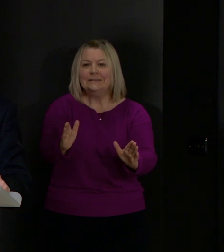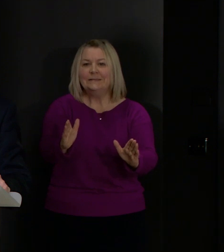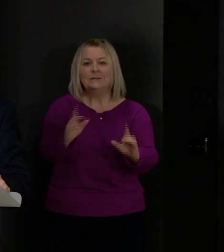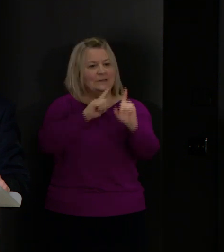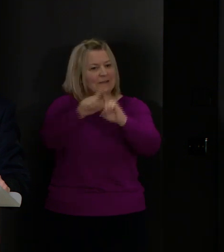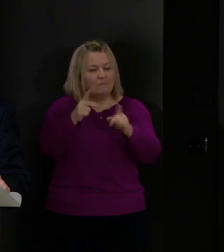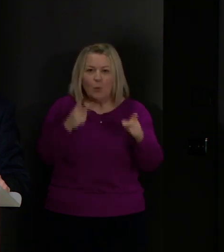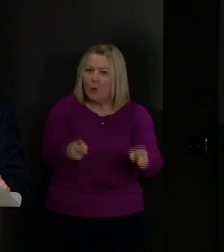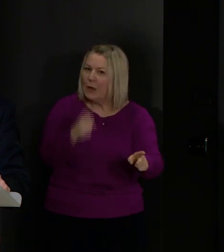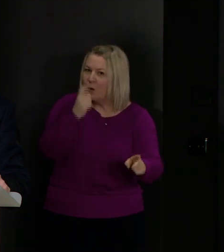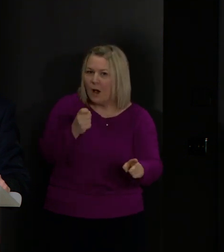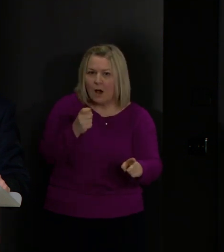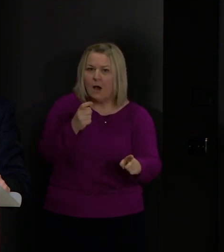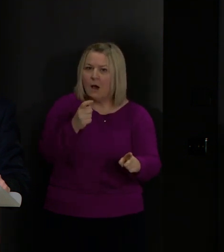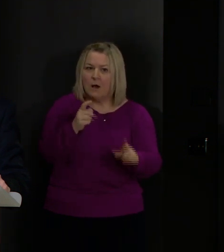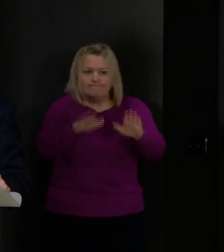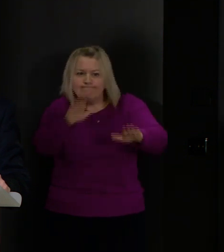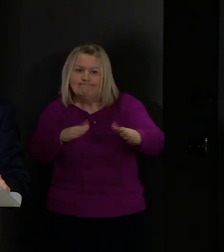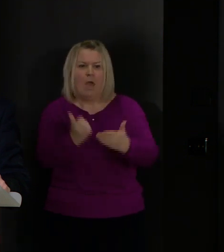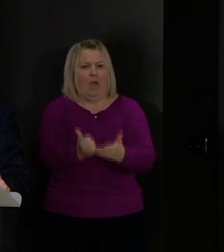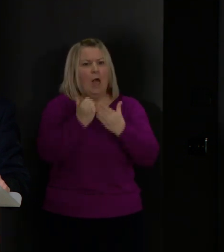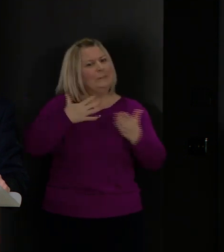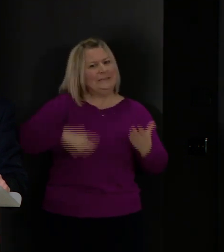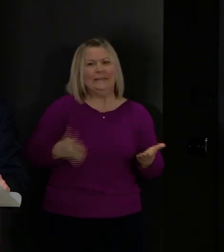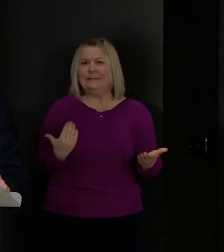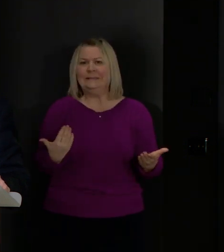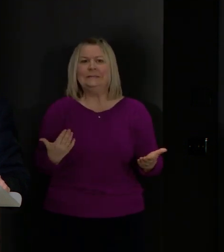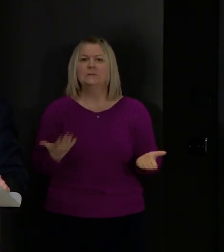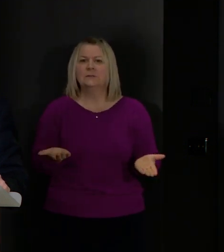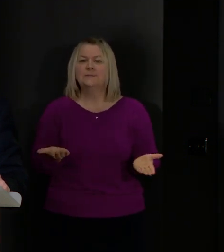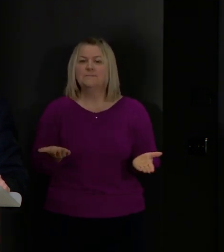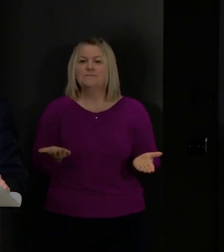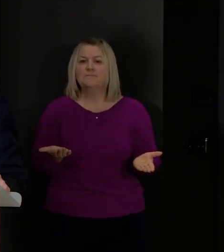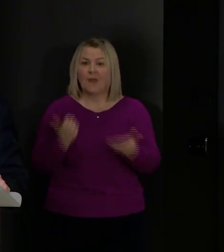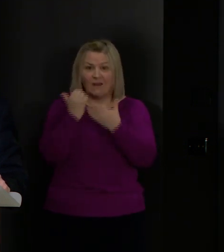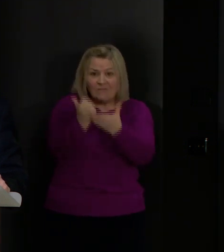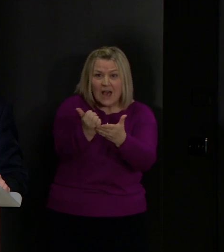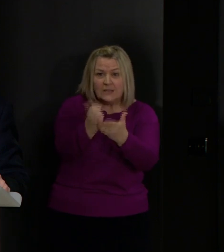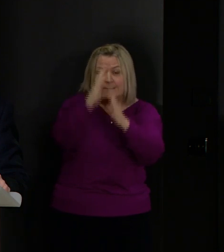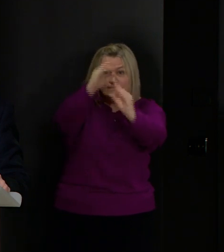you can access that help, and my advice to you is to take advantage of those.